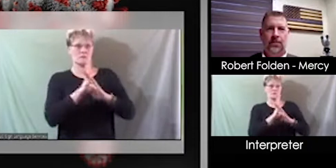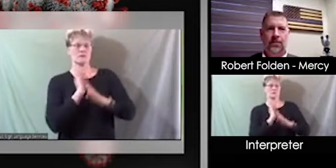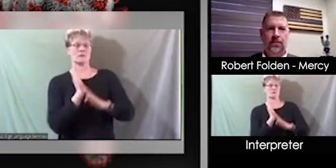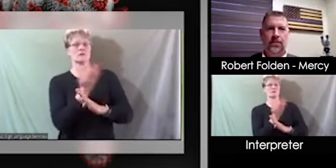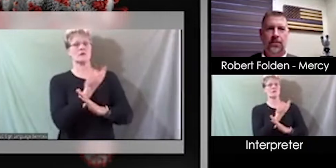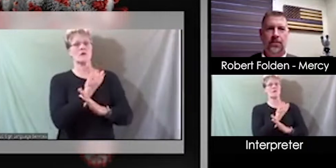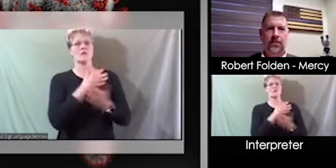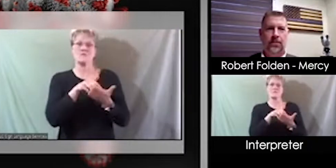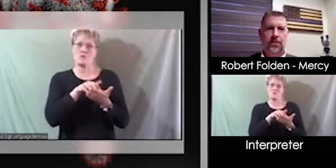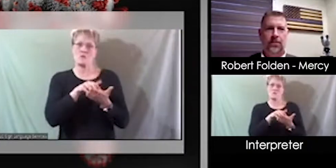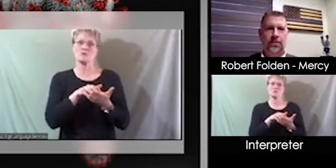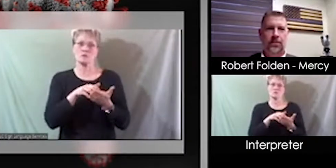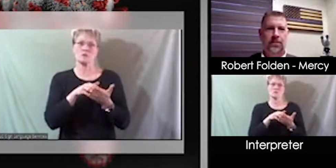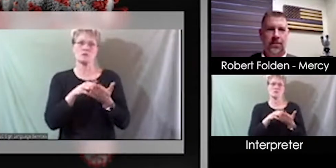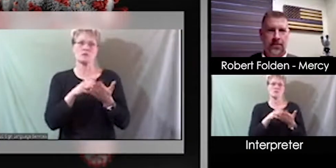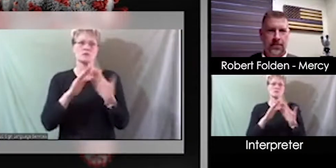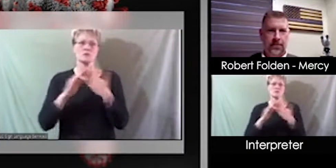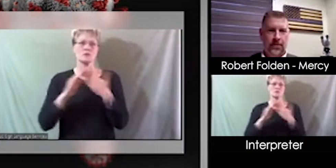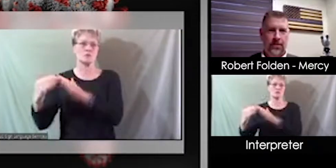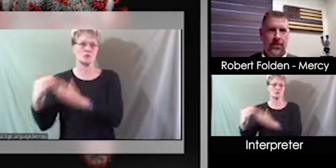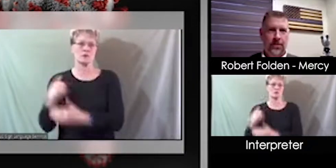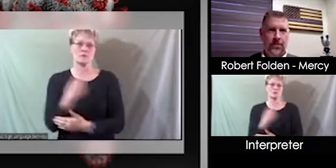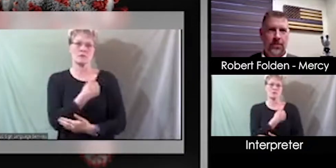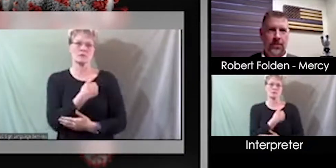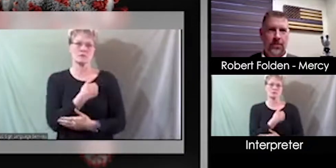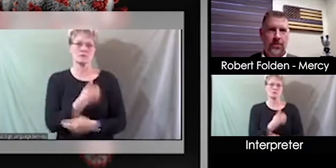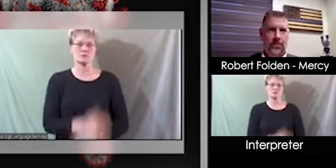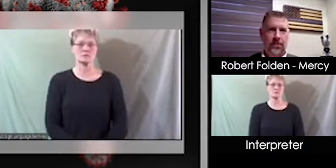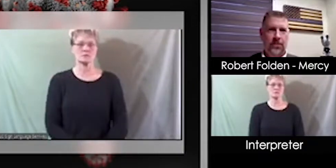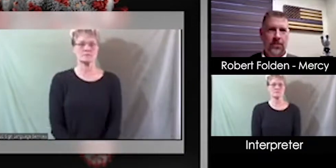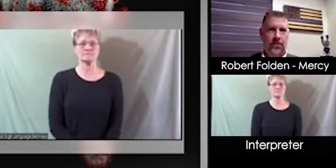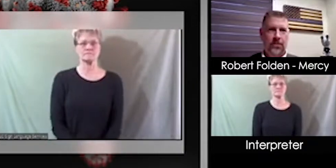Alright, thank you Brandy. I also wanted to give all of you the update on